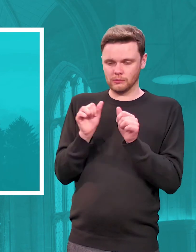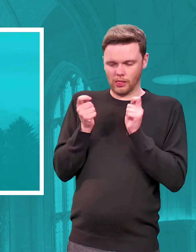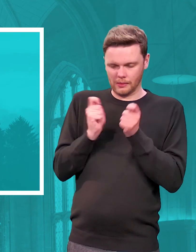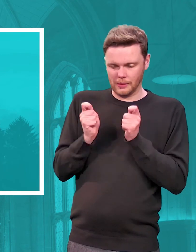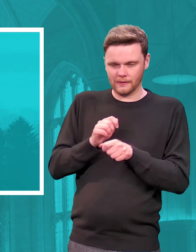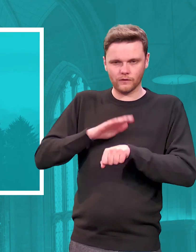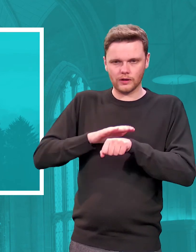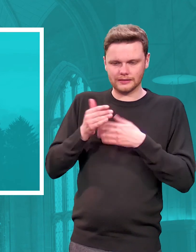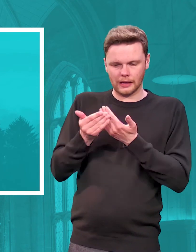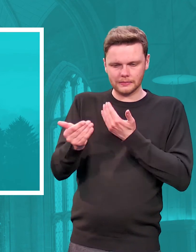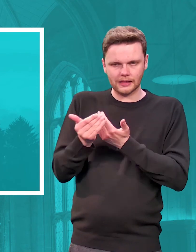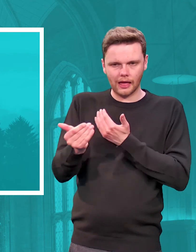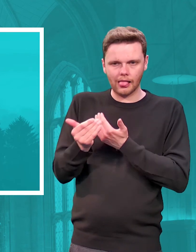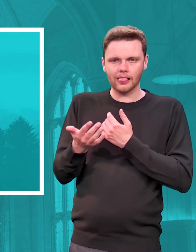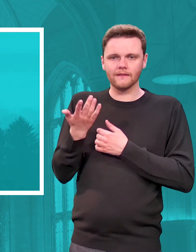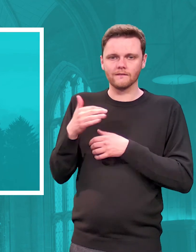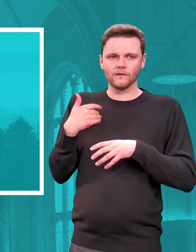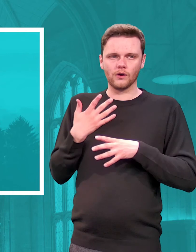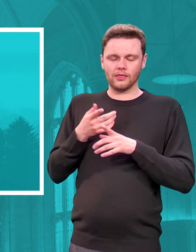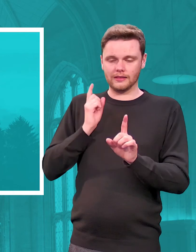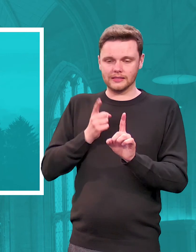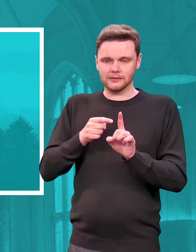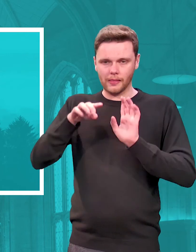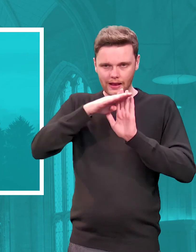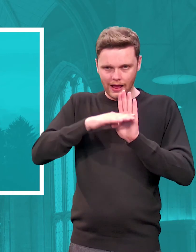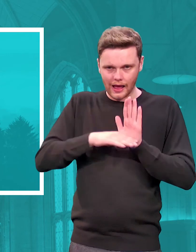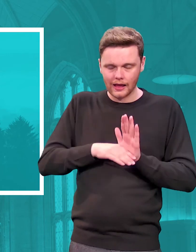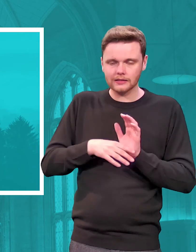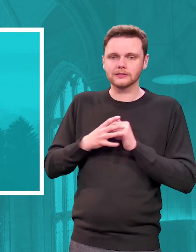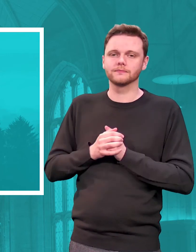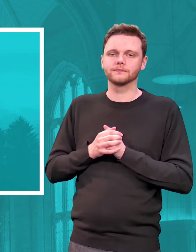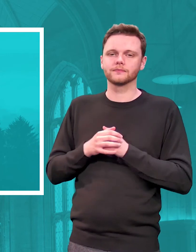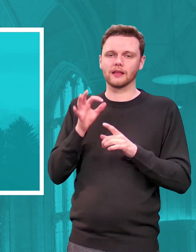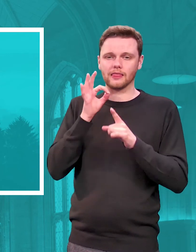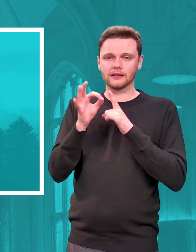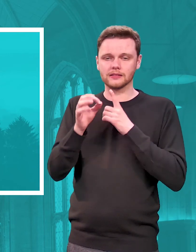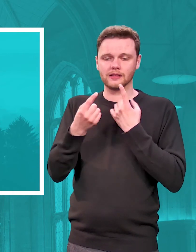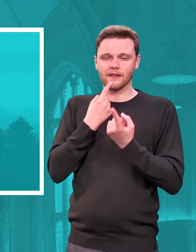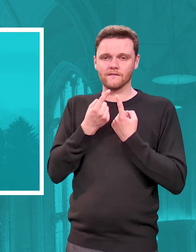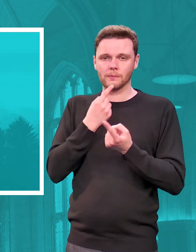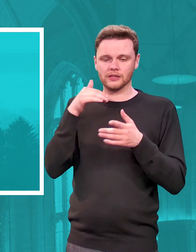in the operation of the Discipline Act (the detailed information is contained in Appendix C),